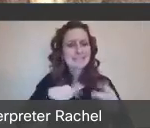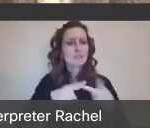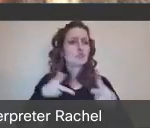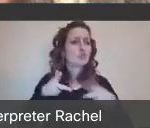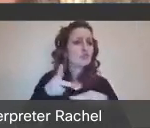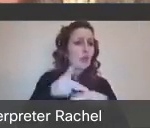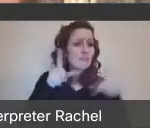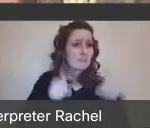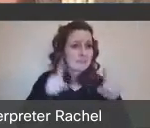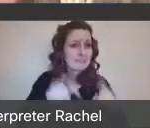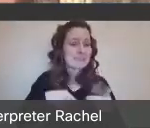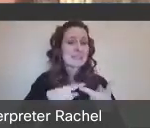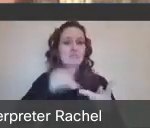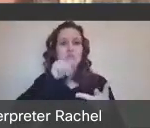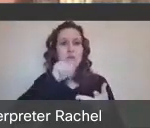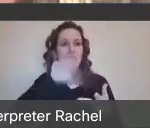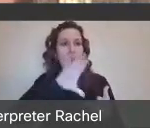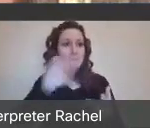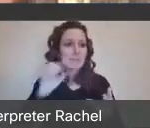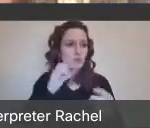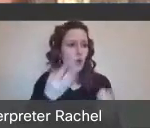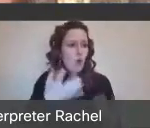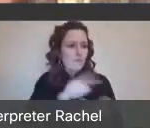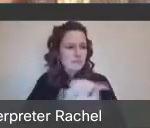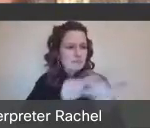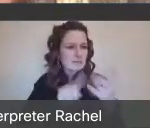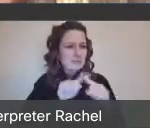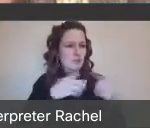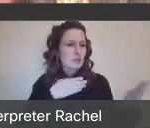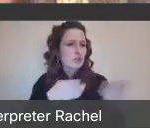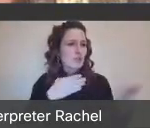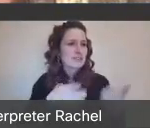private companies that are offering all of these services that aren't necessarily the County and